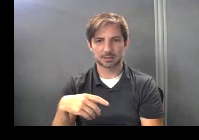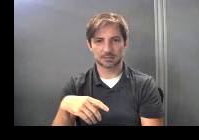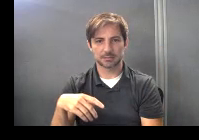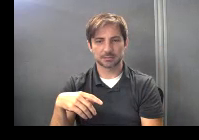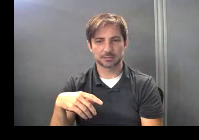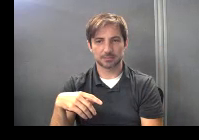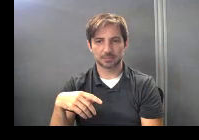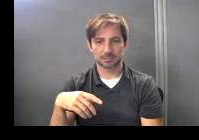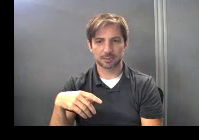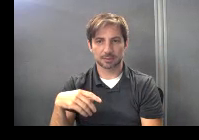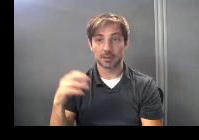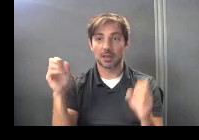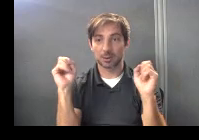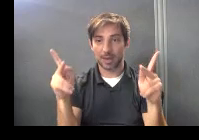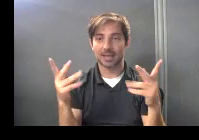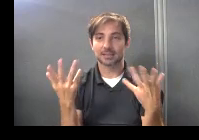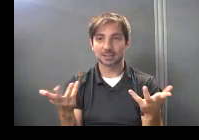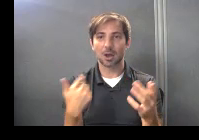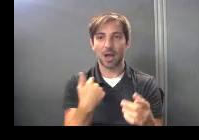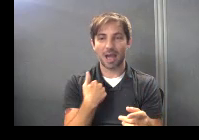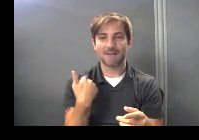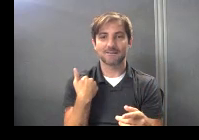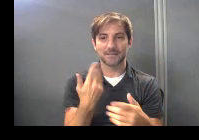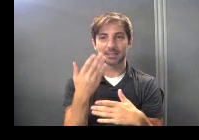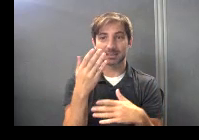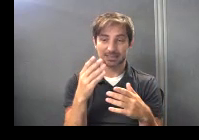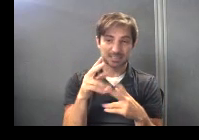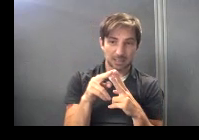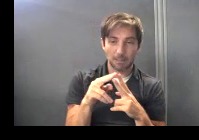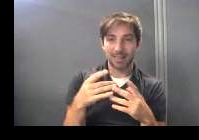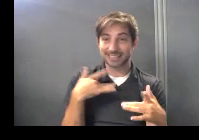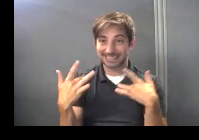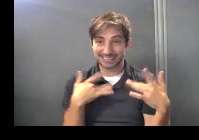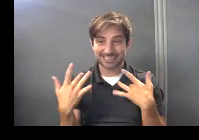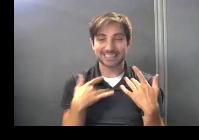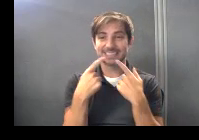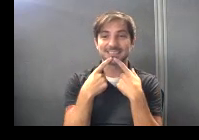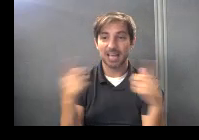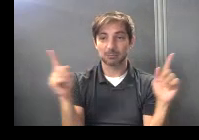OKAY, SO I HAVE A COUPLE OF EXCITING ANNOUNCEMENTS BEFORE WE WRAP UP.